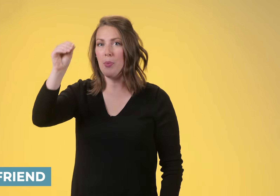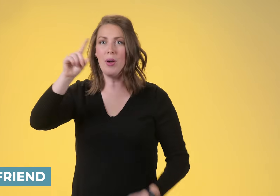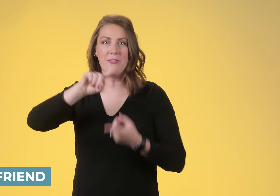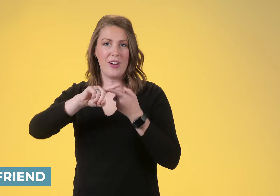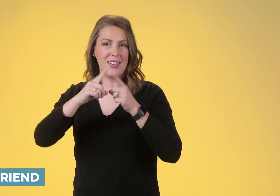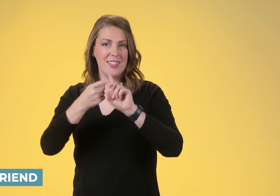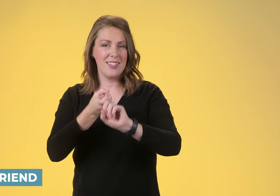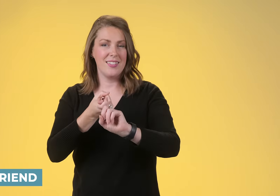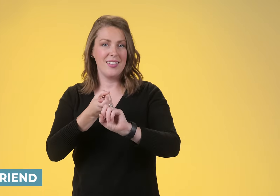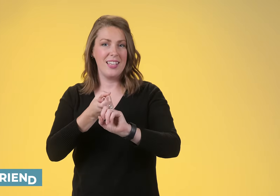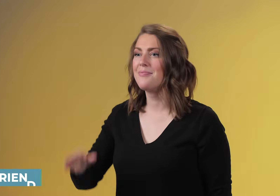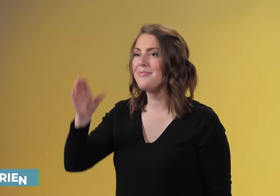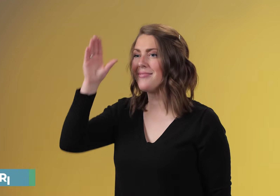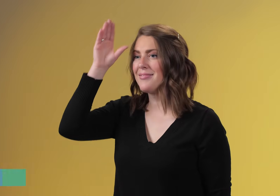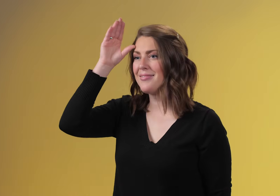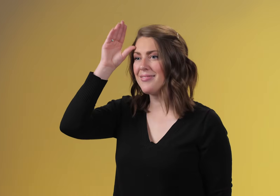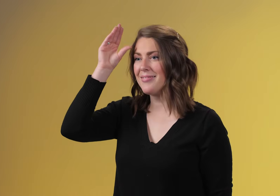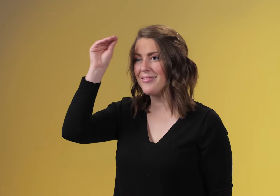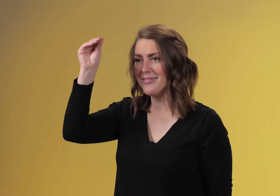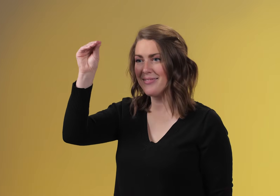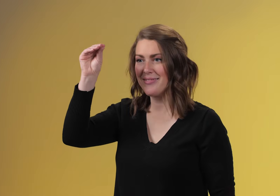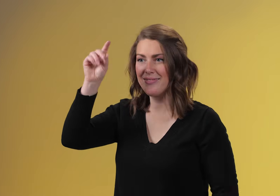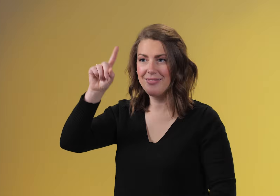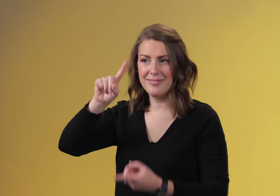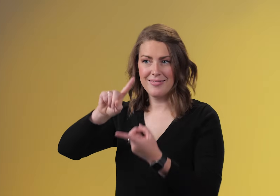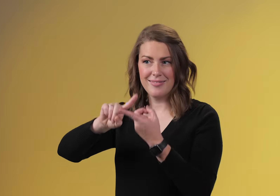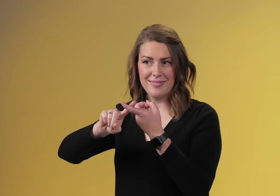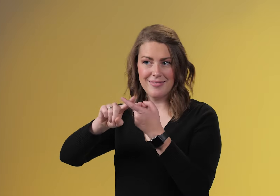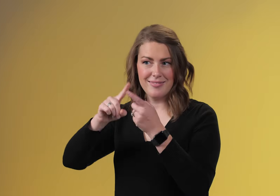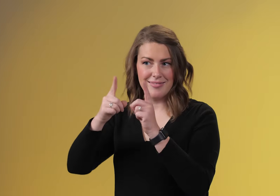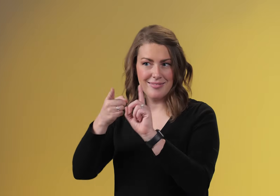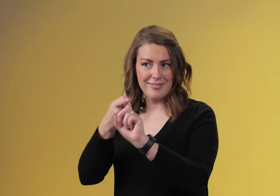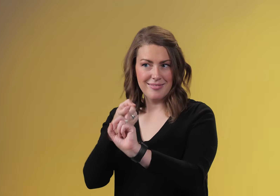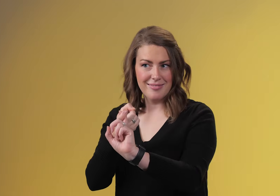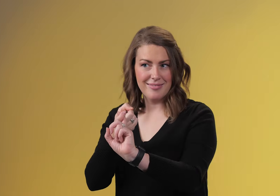BOYFRIEND It's the sign BOY and FRIEND put together.